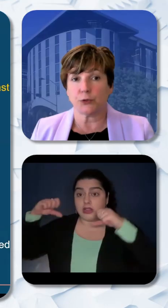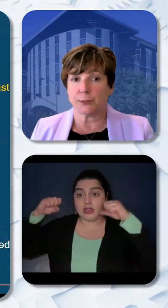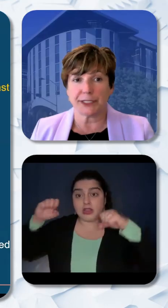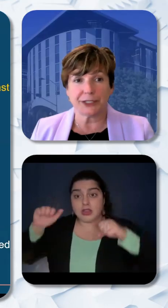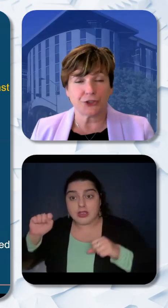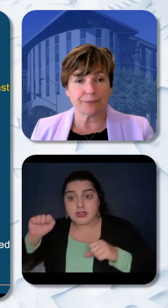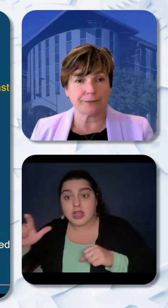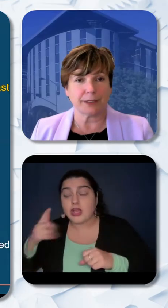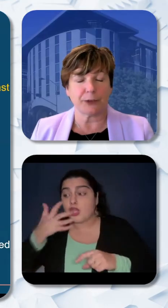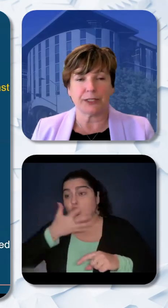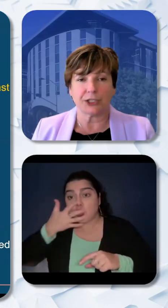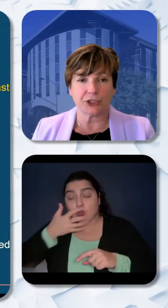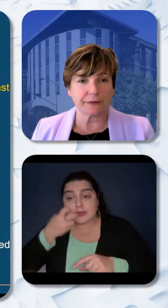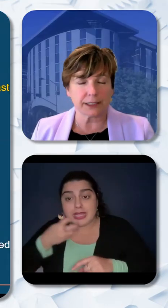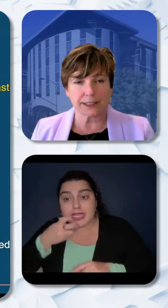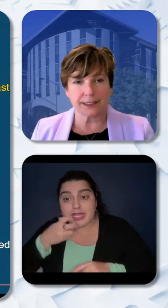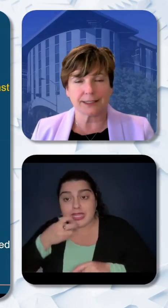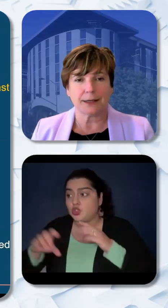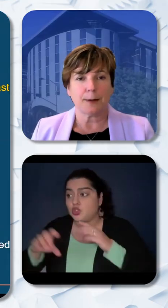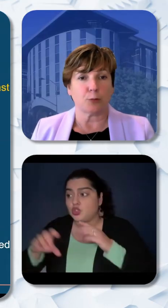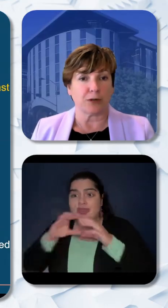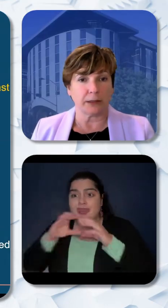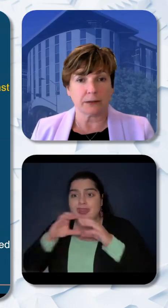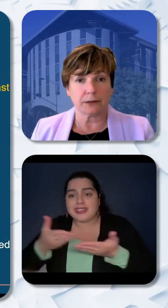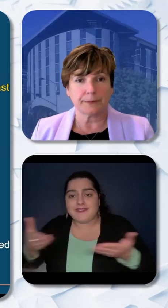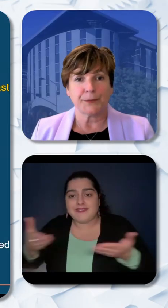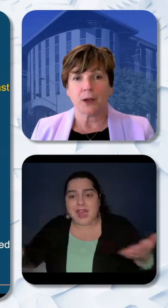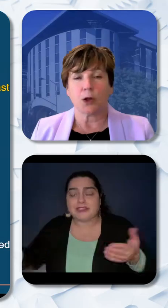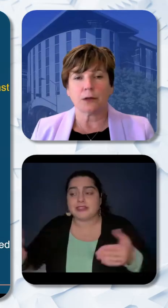Cued speech? Communication devices? Braille?